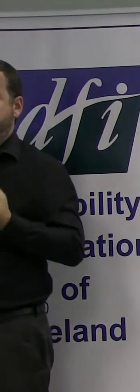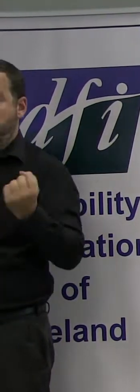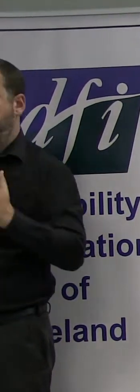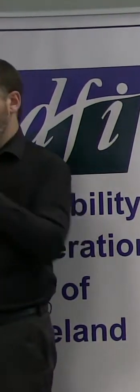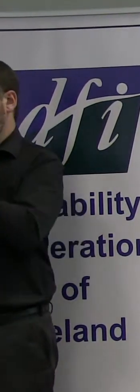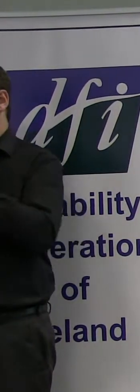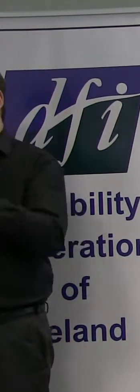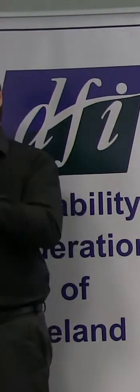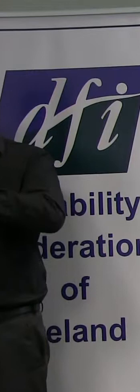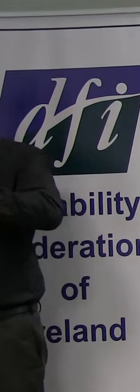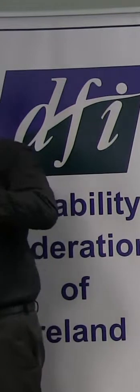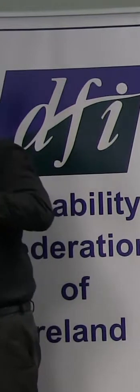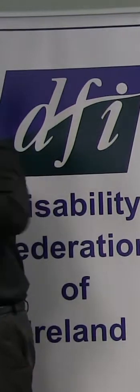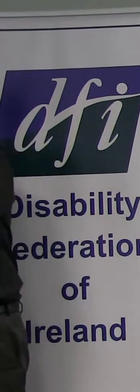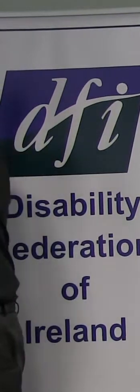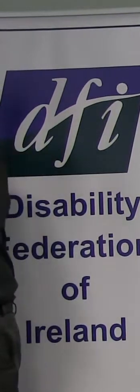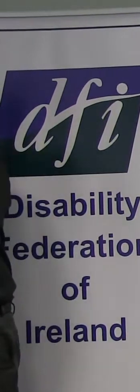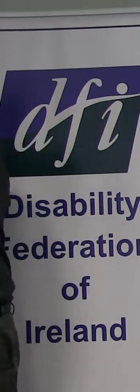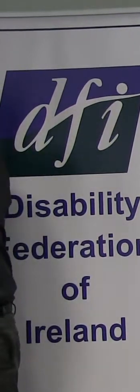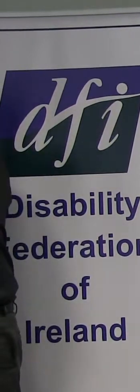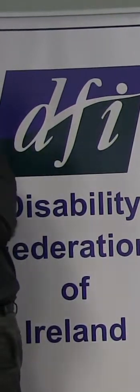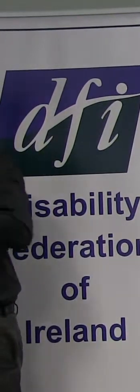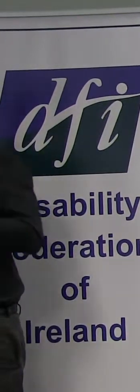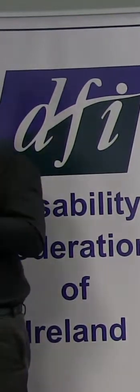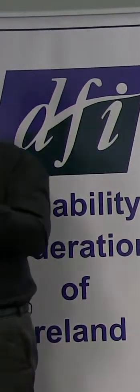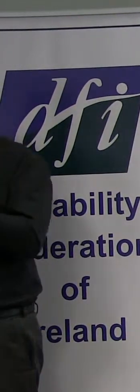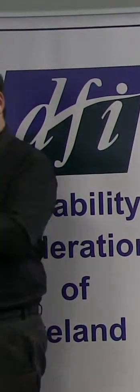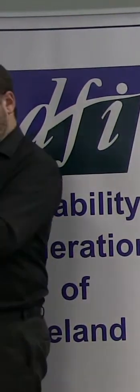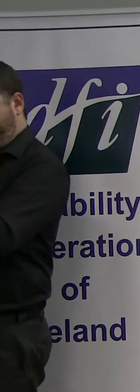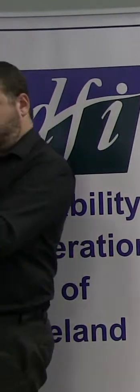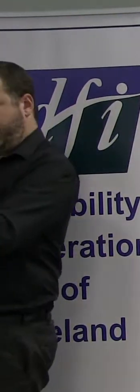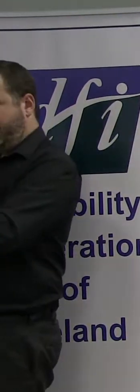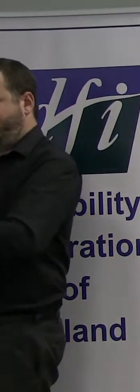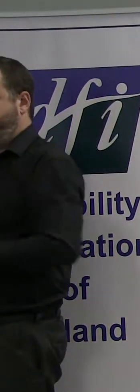used to advance the charitable purpose so there is a simple thing called the